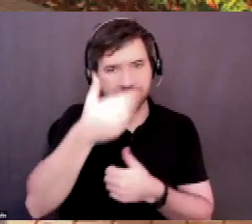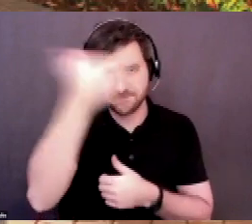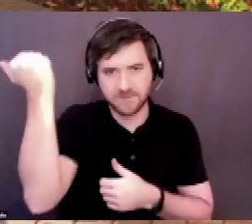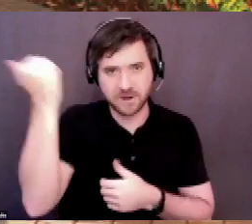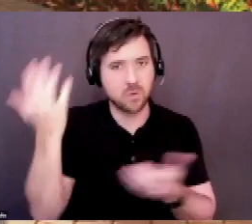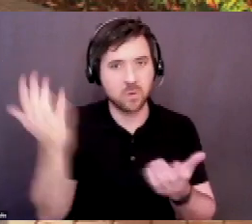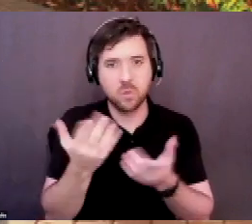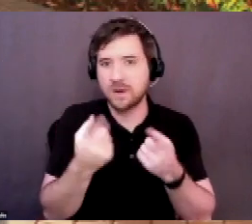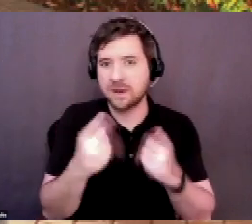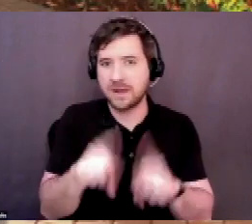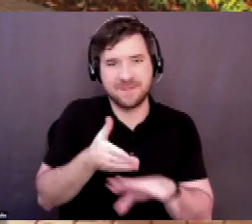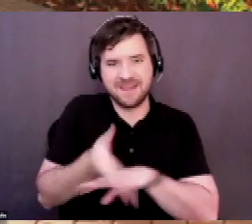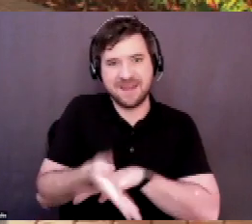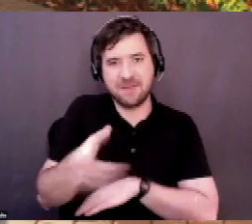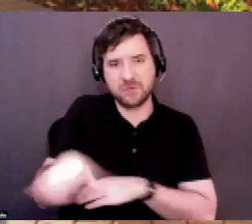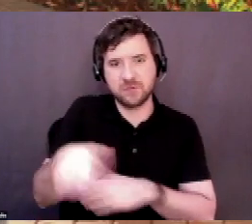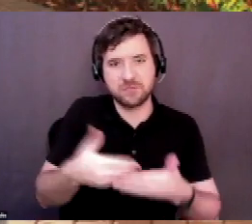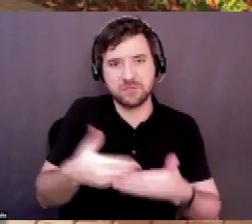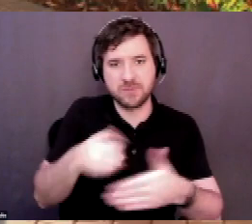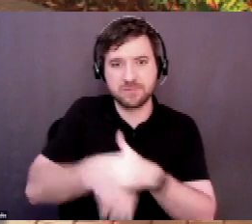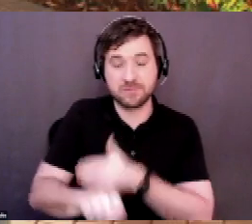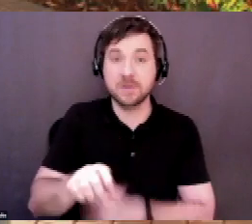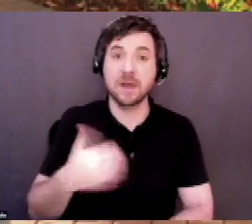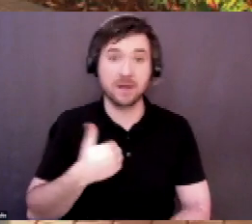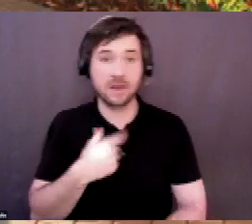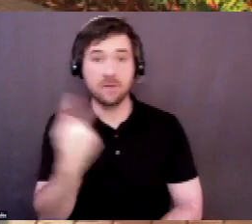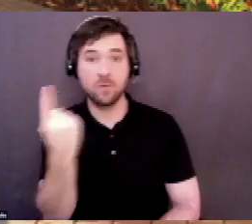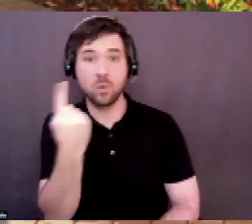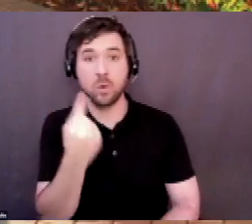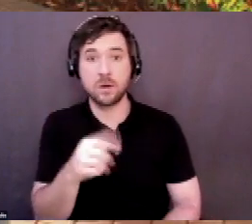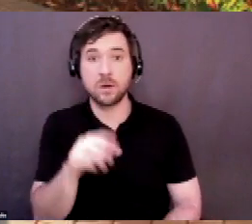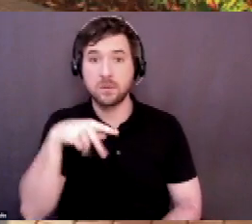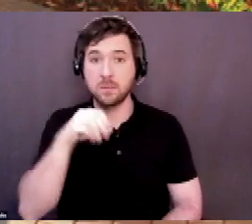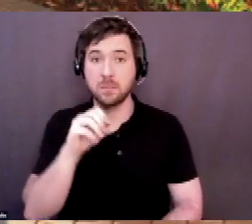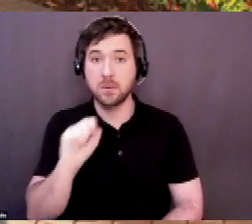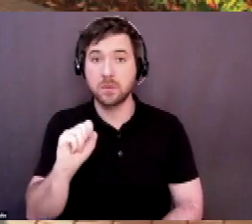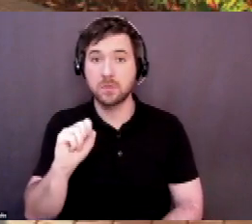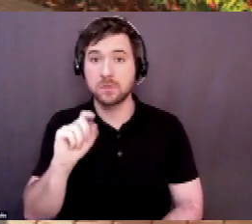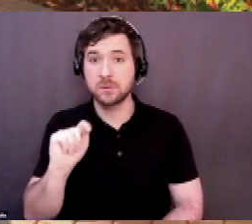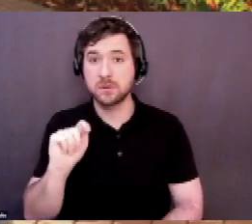I had a postpartum nurse who treated me terribly.